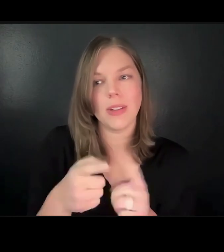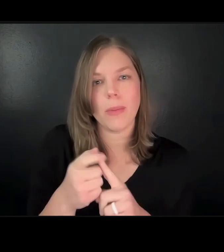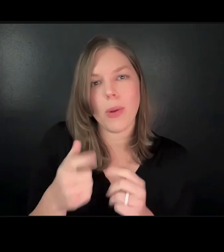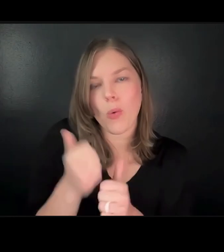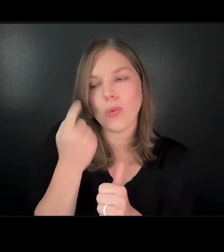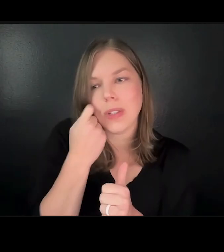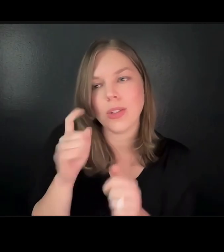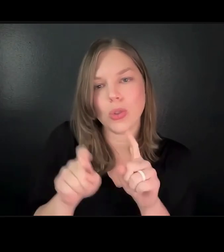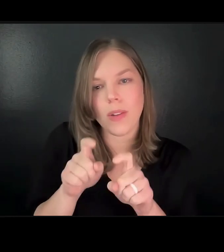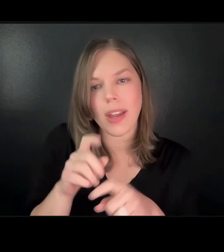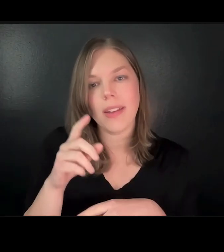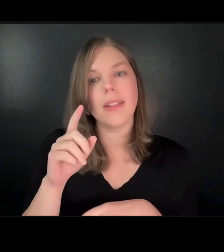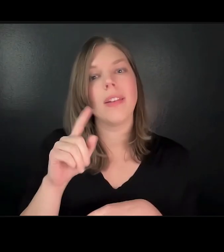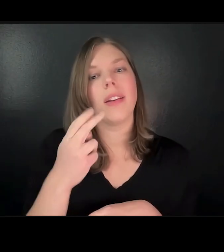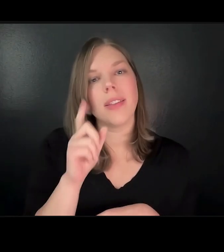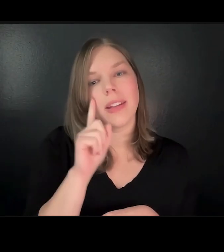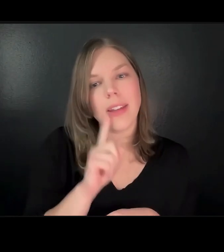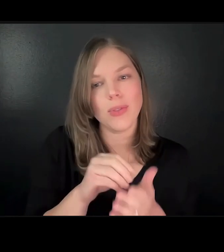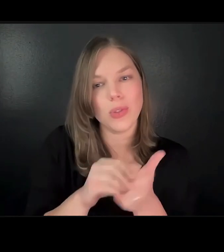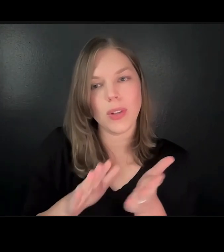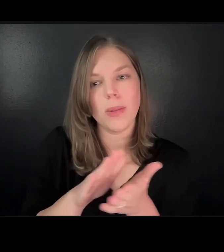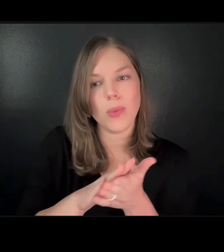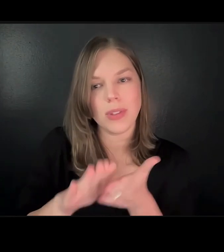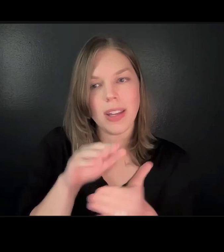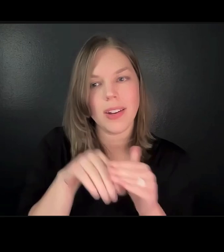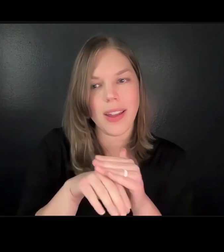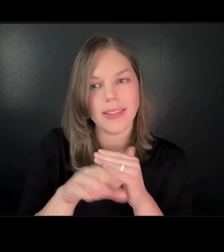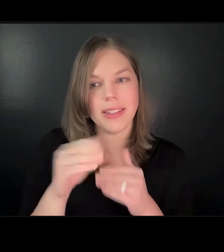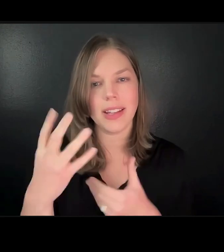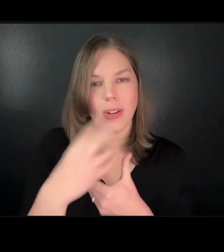that we have collected from our most recent survey, the DPAIS